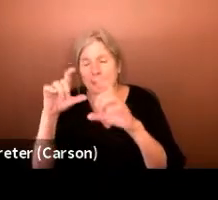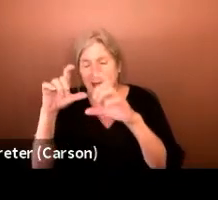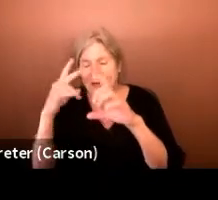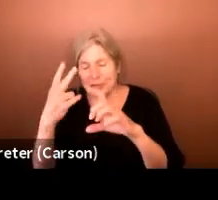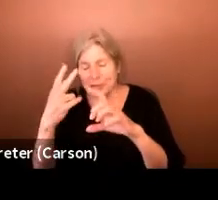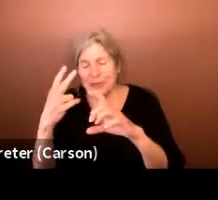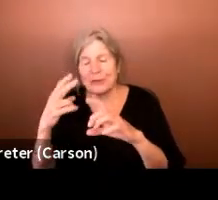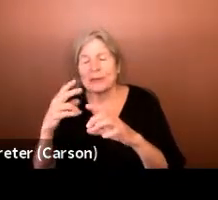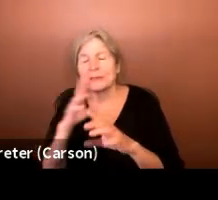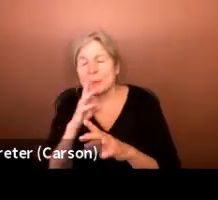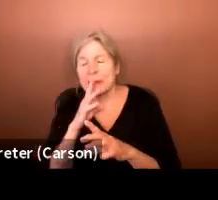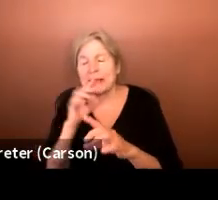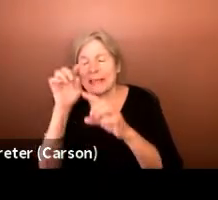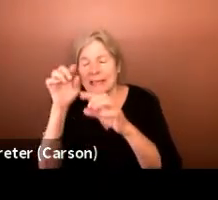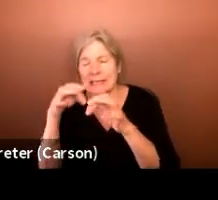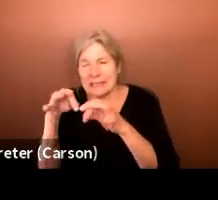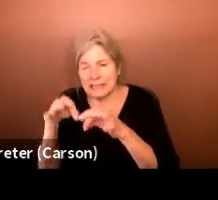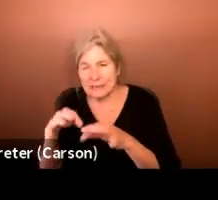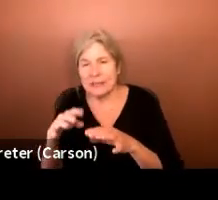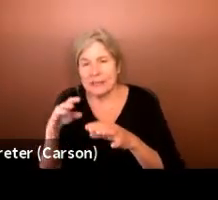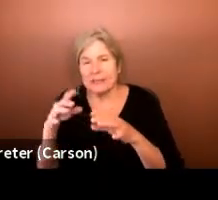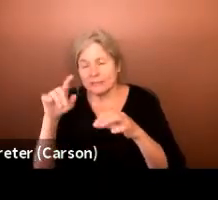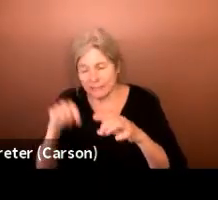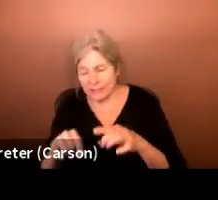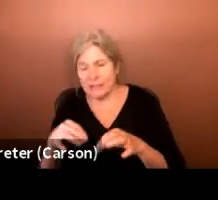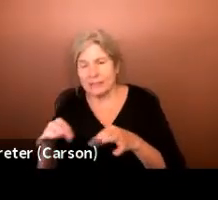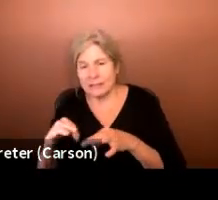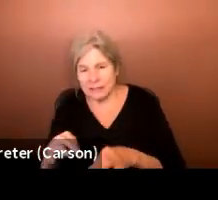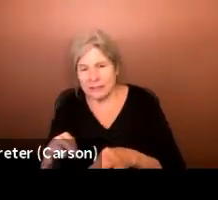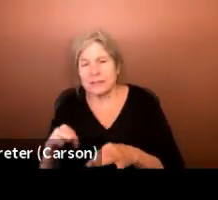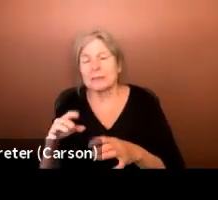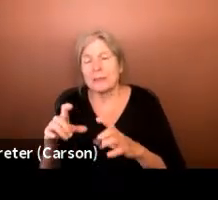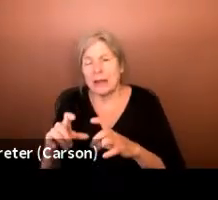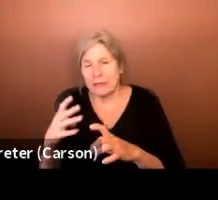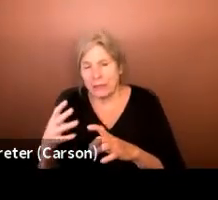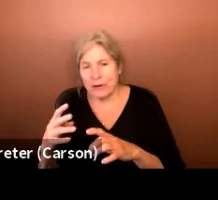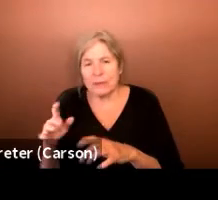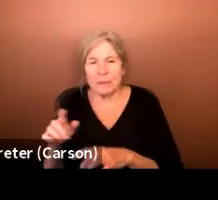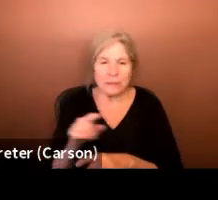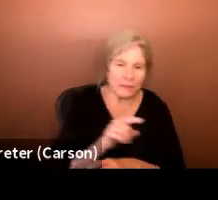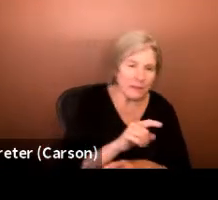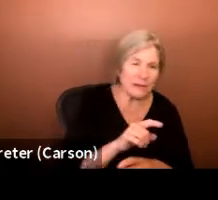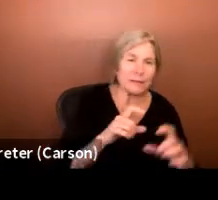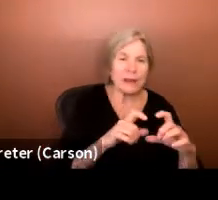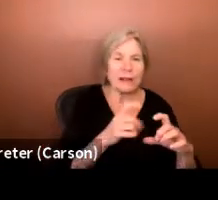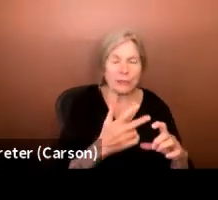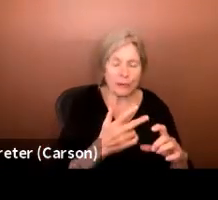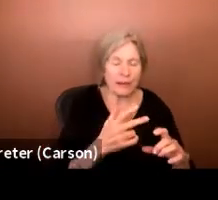. Aaron is addressing. Panel four middle right. Panel three middle left. We see